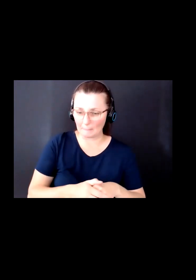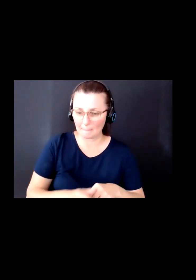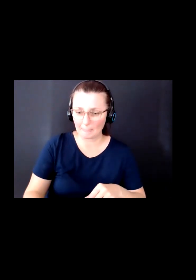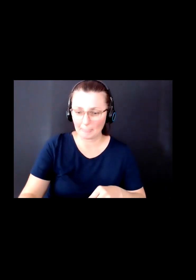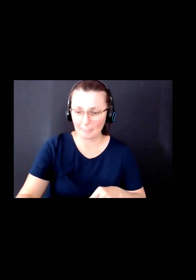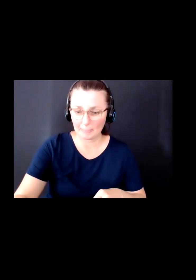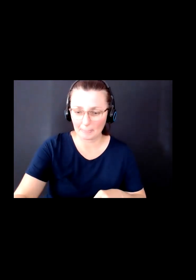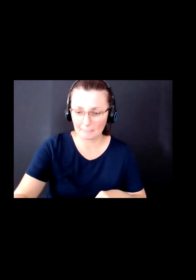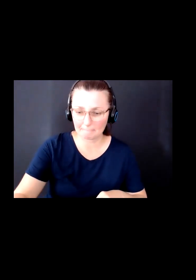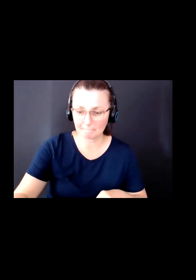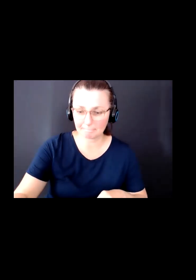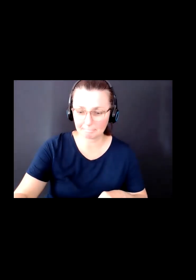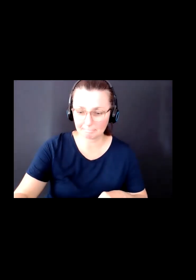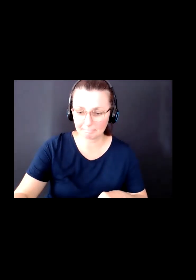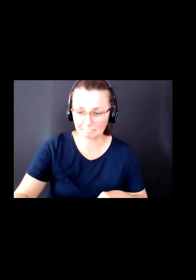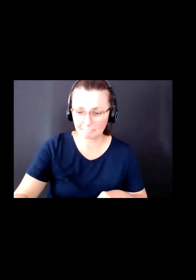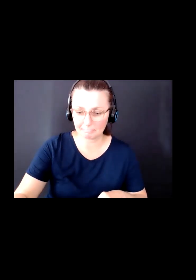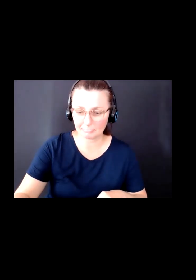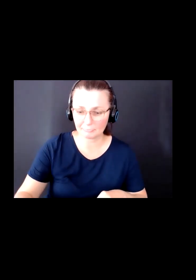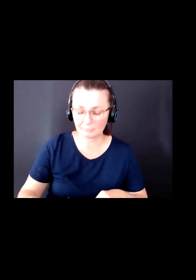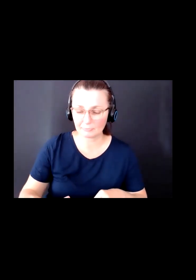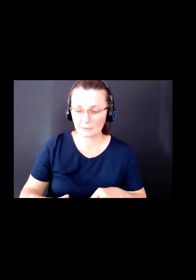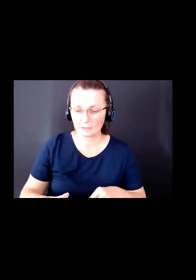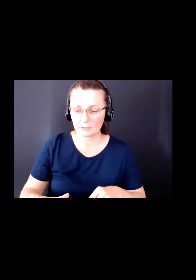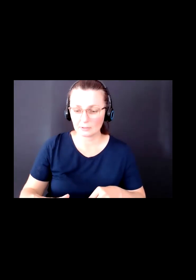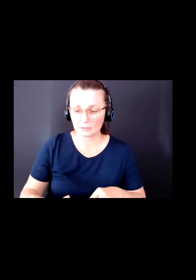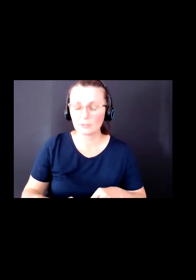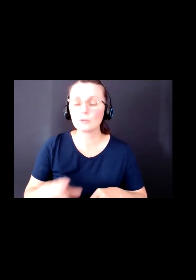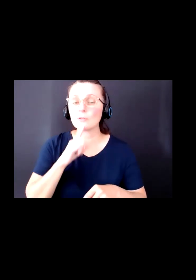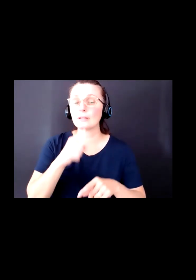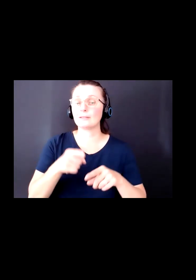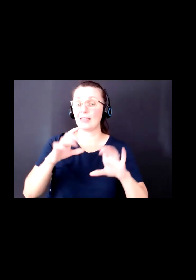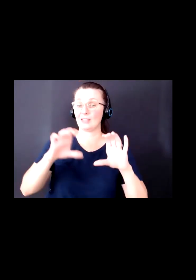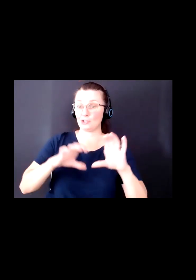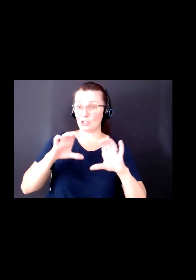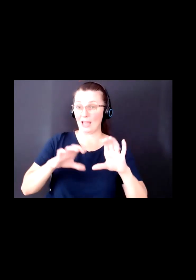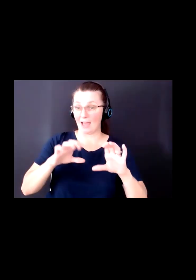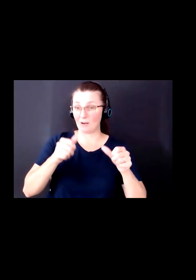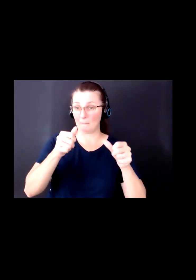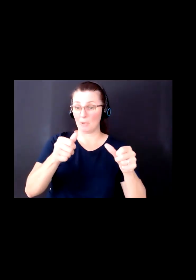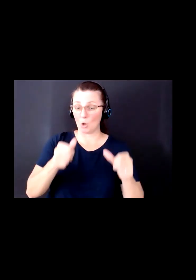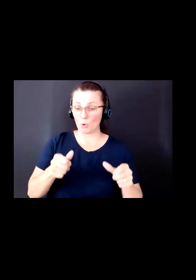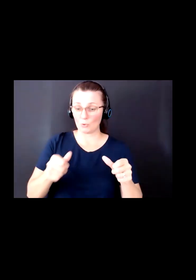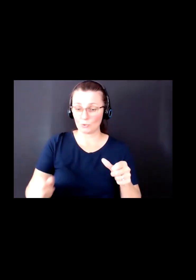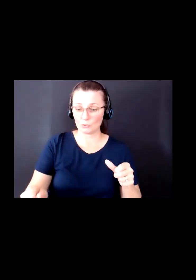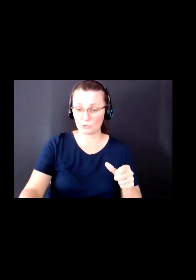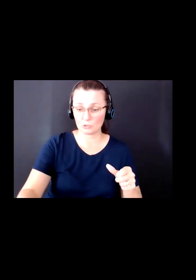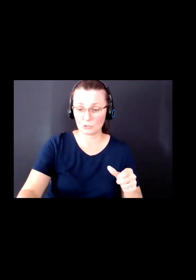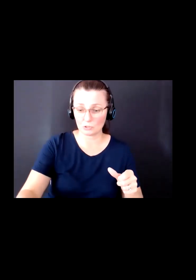know, has some trouble-shooting ideas. But in the chat feature we posted information, including who to contact for technical